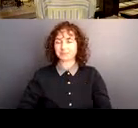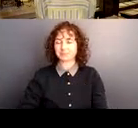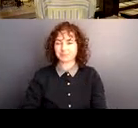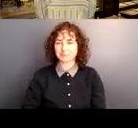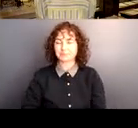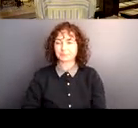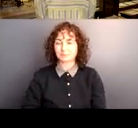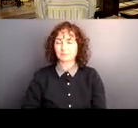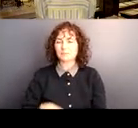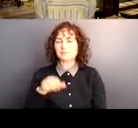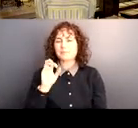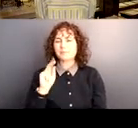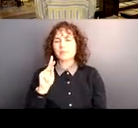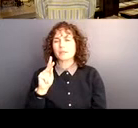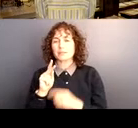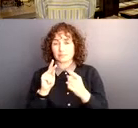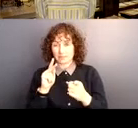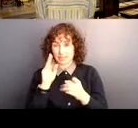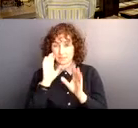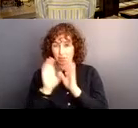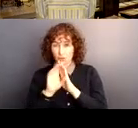So when I look at this picture of my own class,